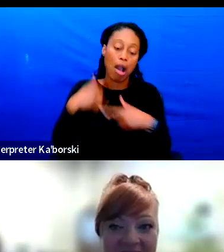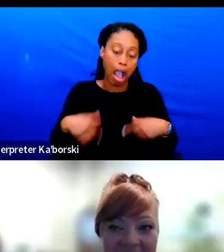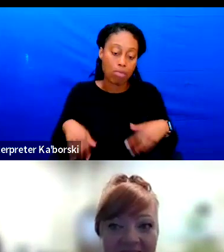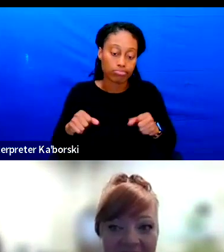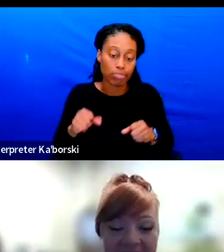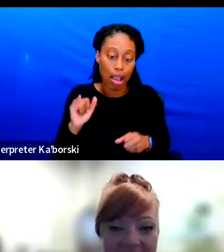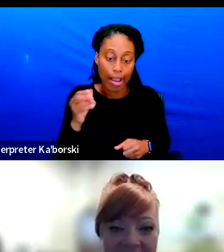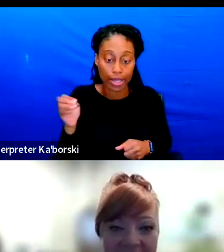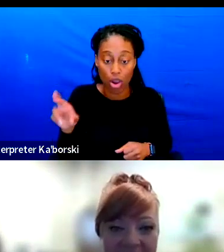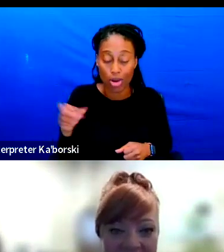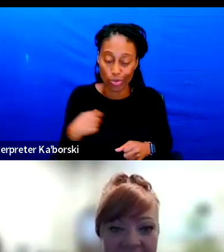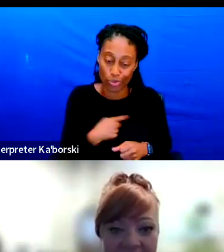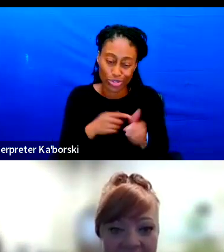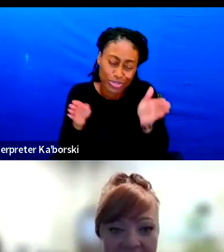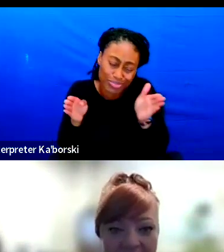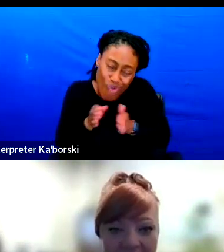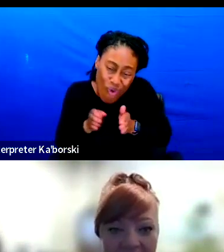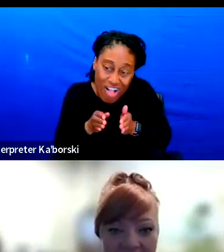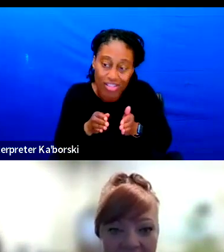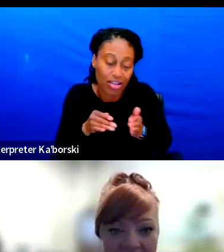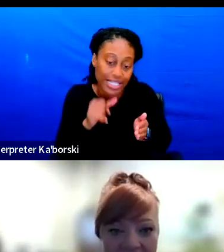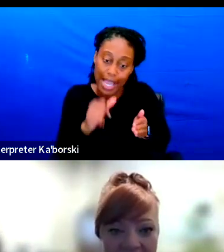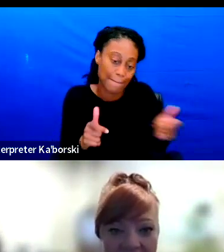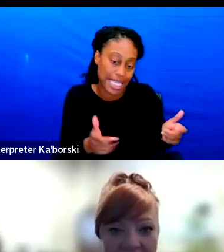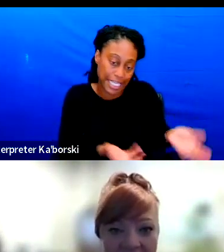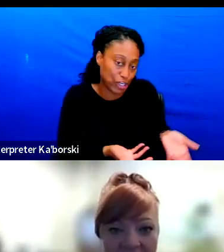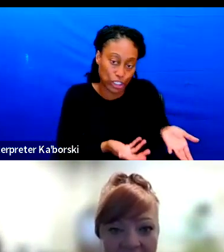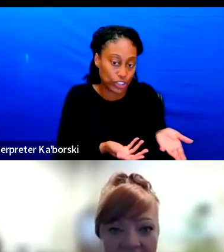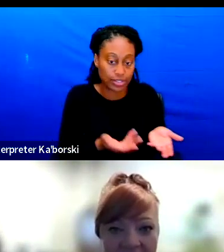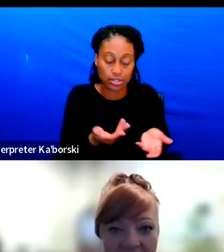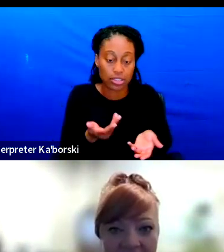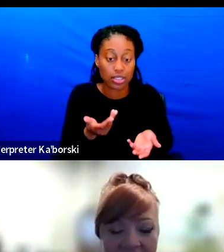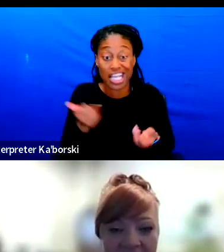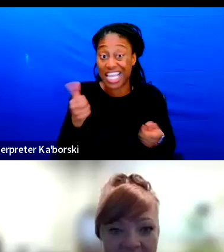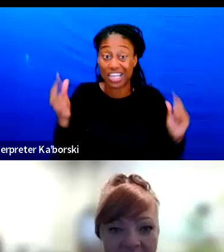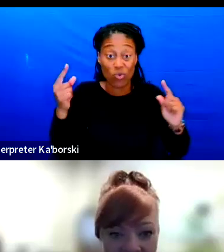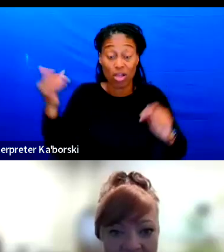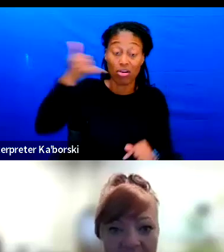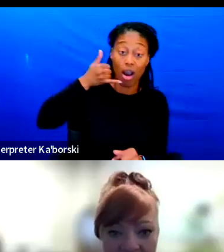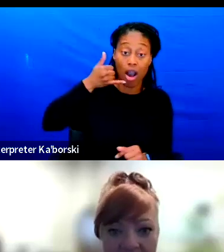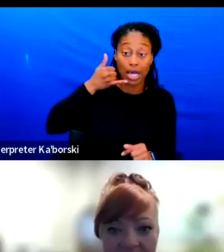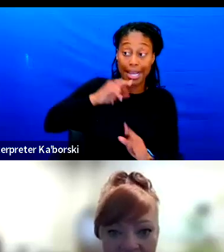Jenise Brassell: we're small. We're not really big here. So in anyone who gets that call does the iron.